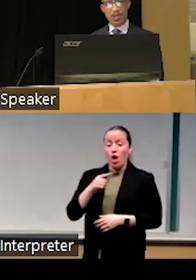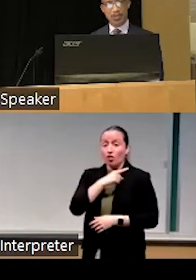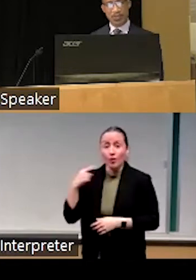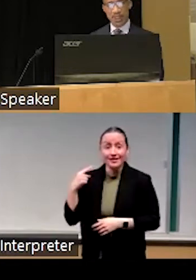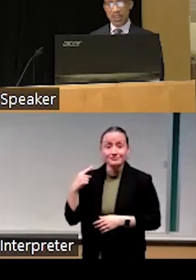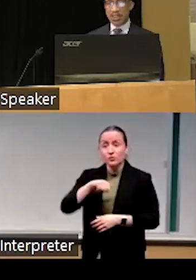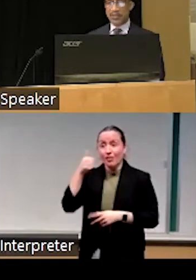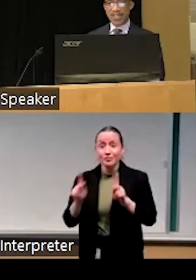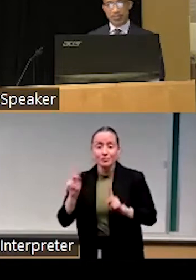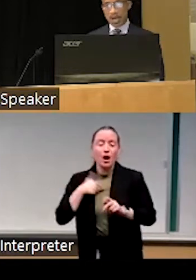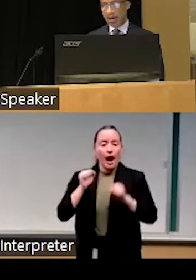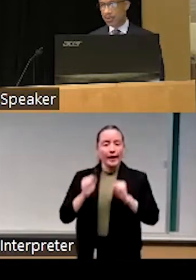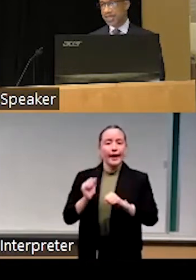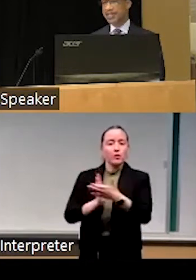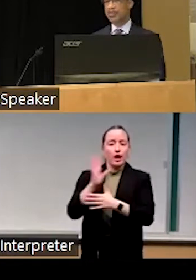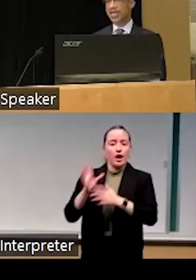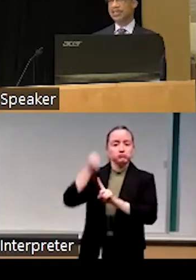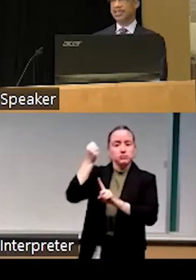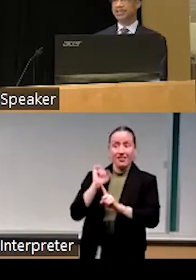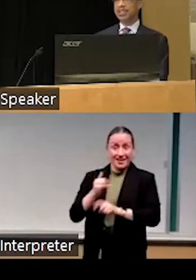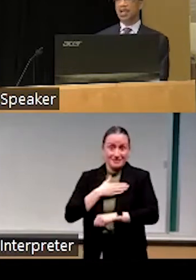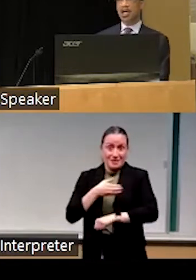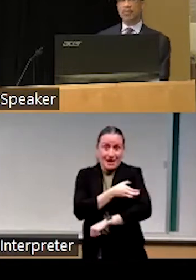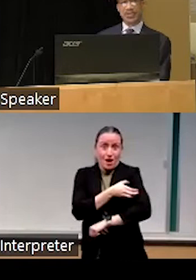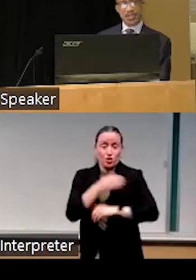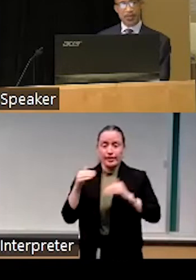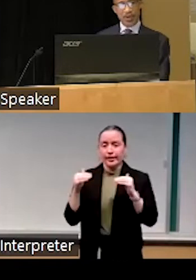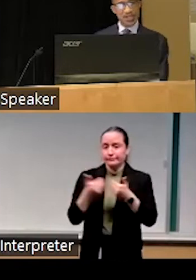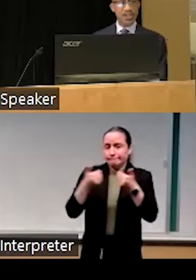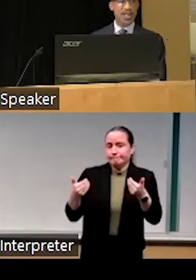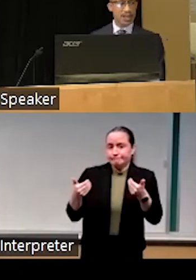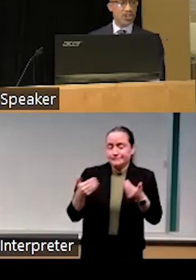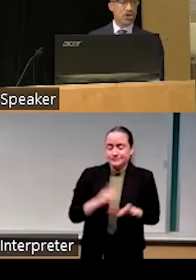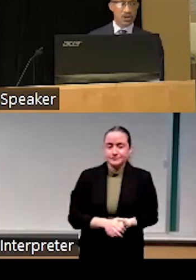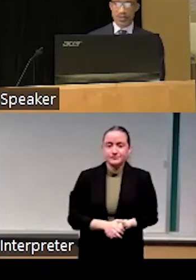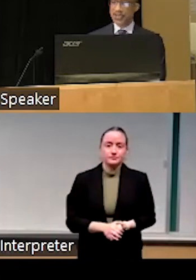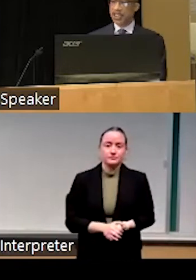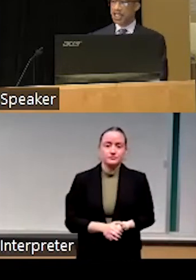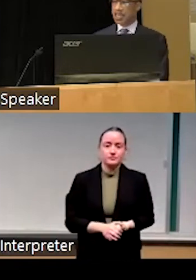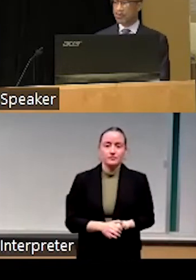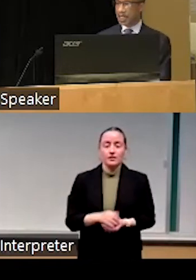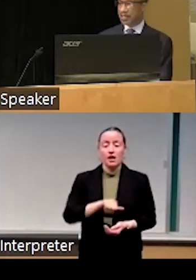other people that's a power that separates us there's a separation that occurs because